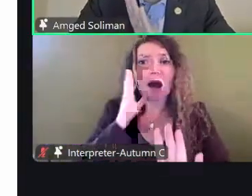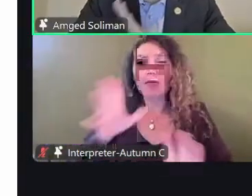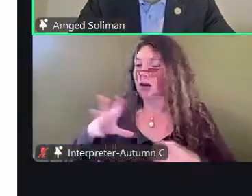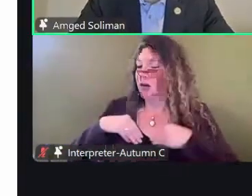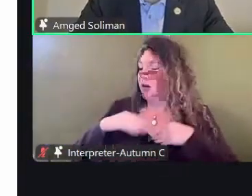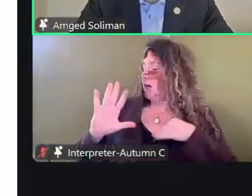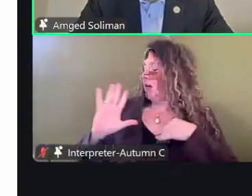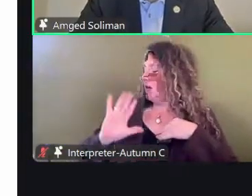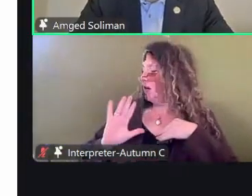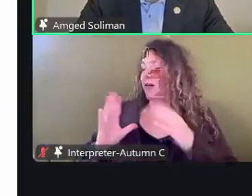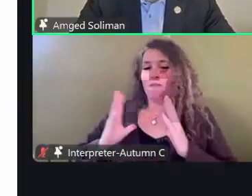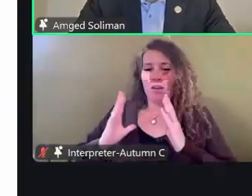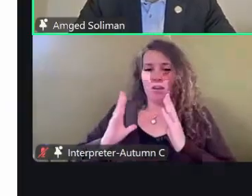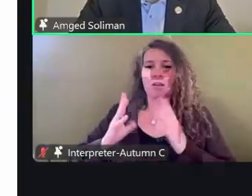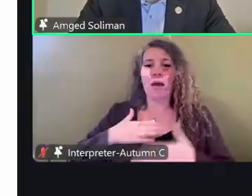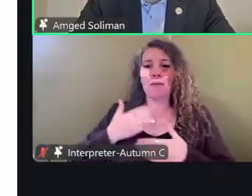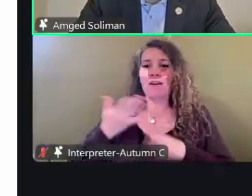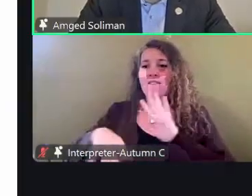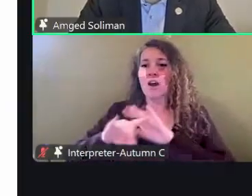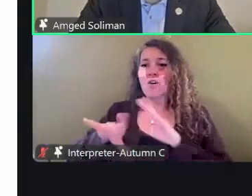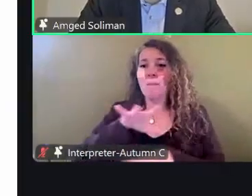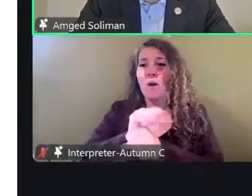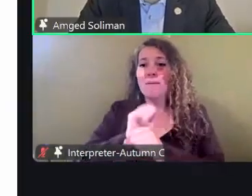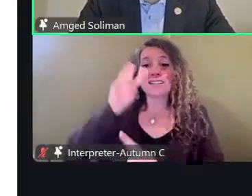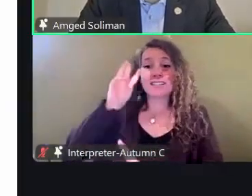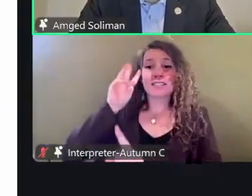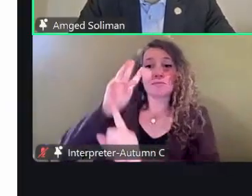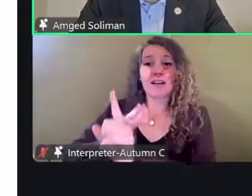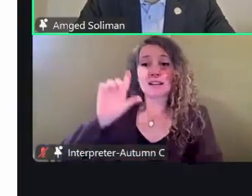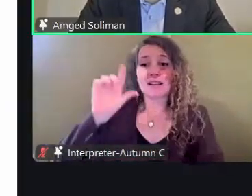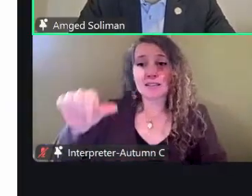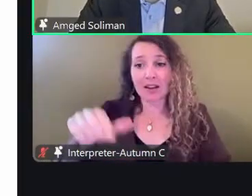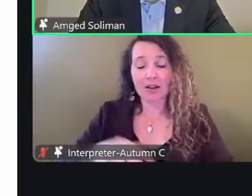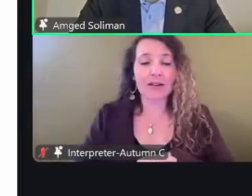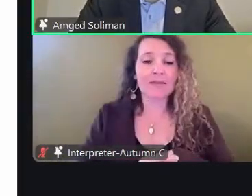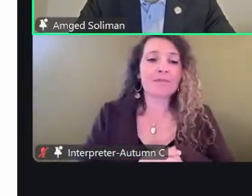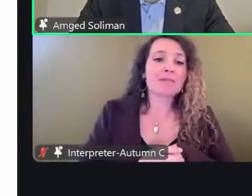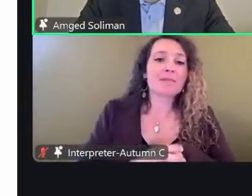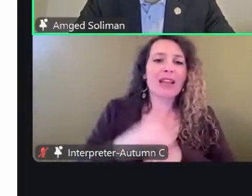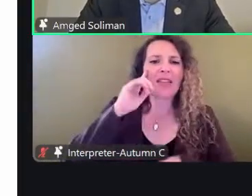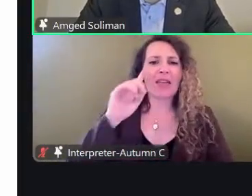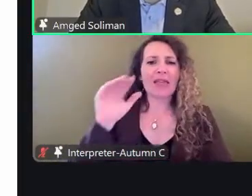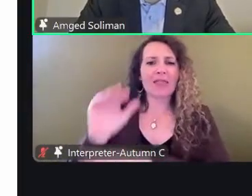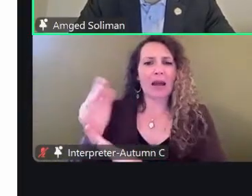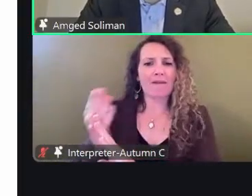glad I found an appointment." 6 months go by and I think the night before the appointment,